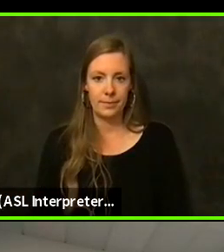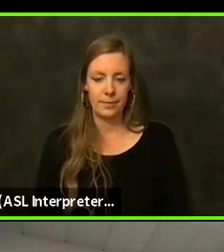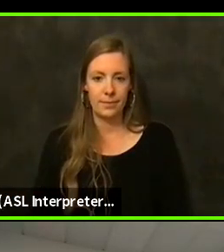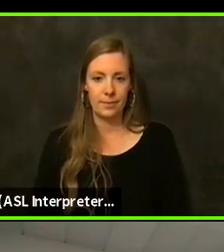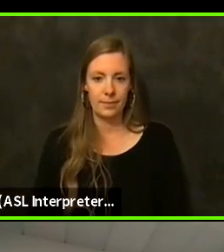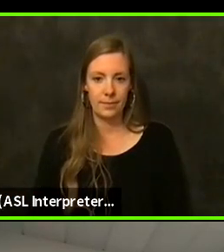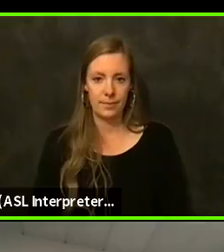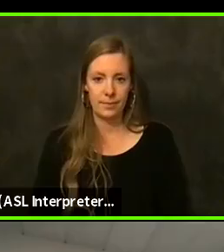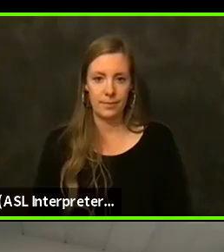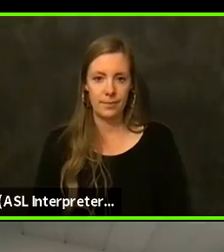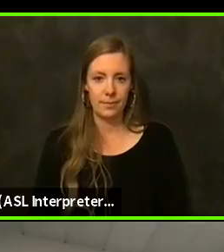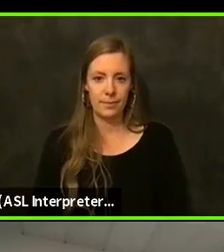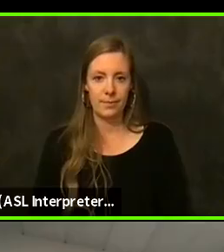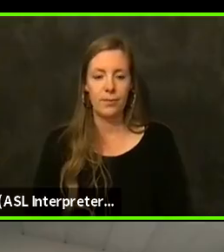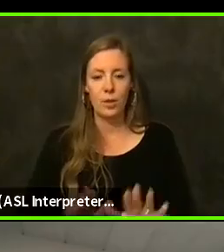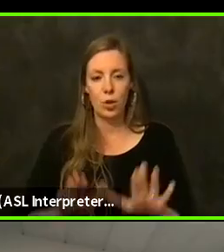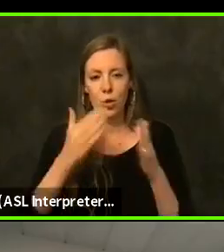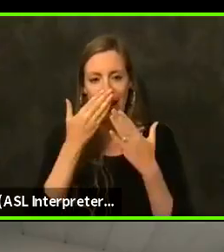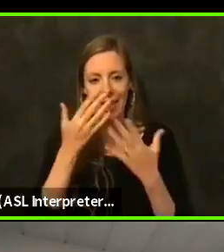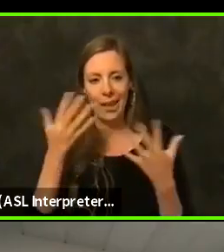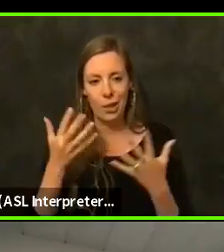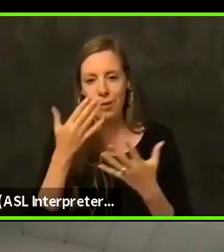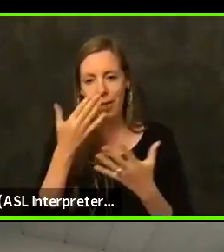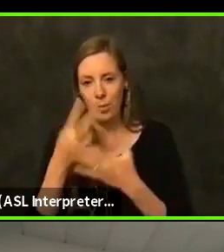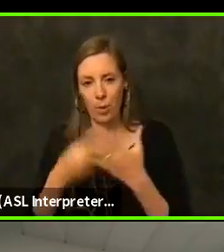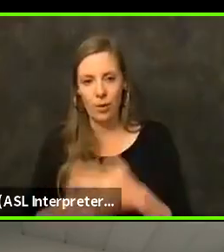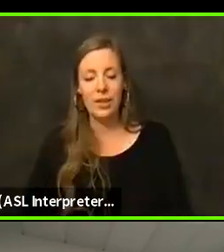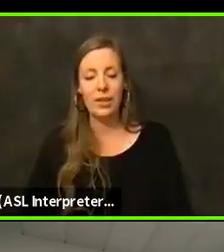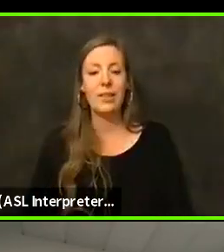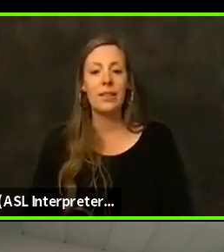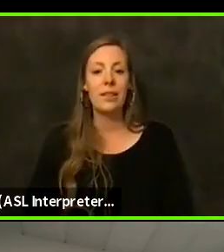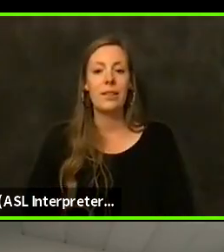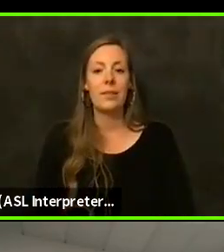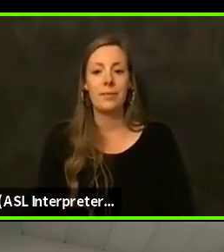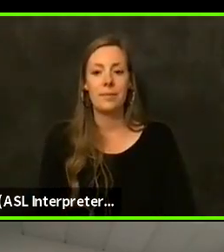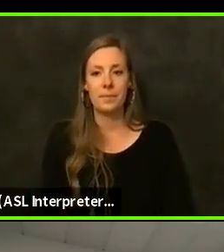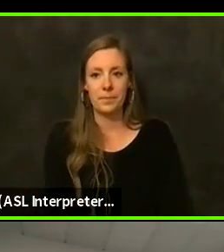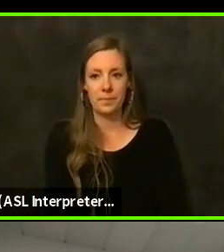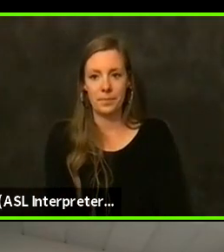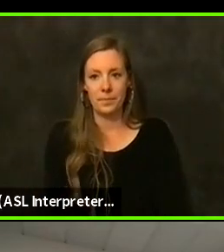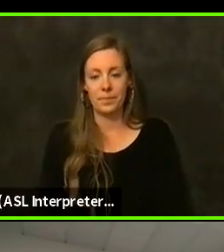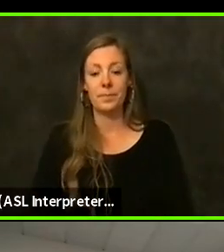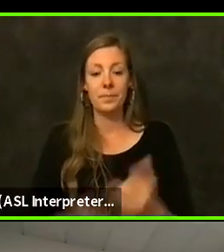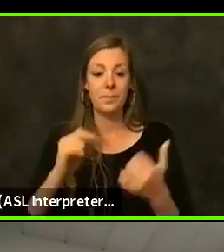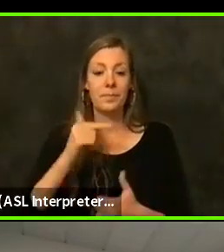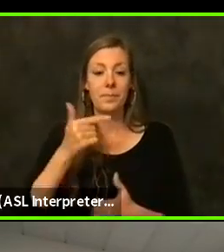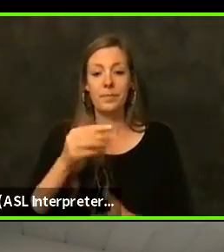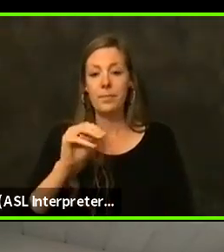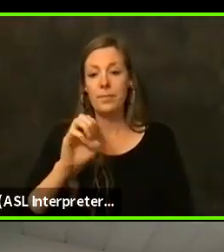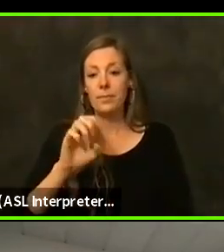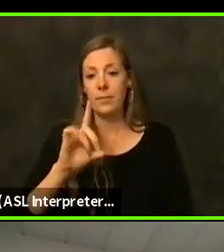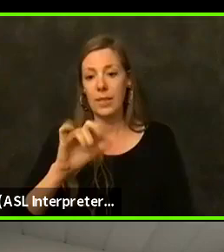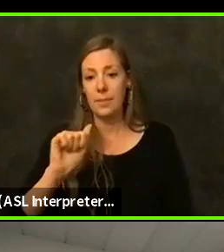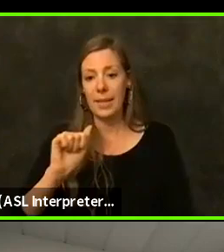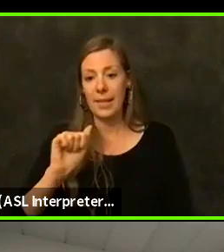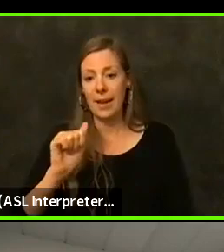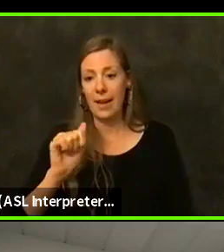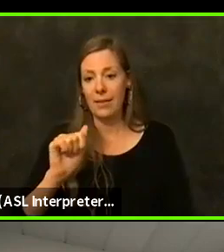Great, thank you, thank you both. Let's go to our media partners. We'll start with Martin Espinosa from the press Democrat.